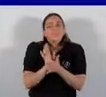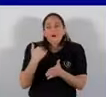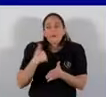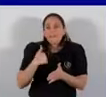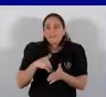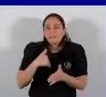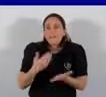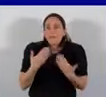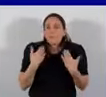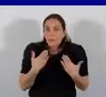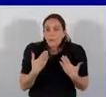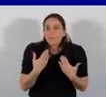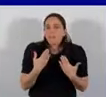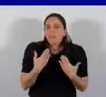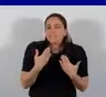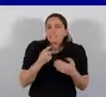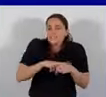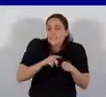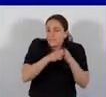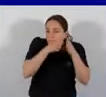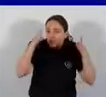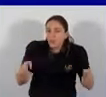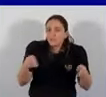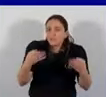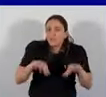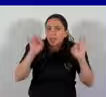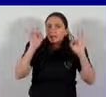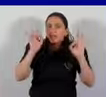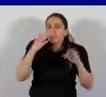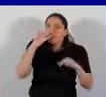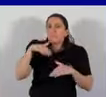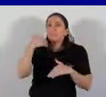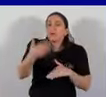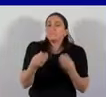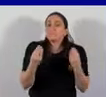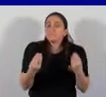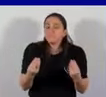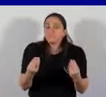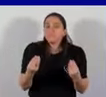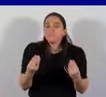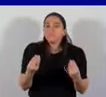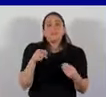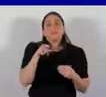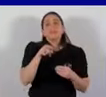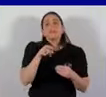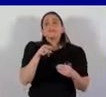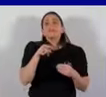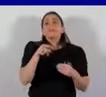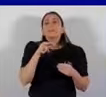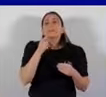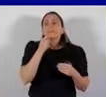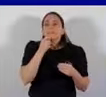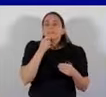And consequently that implies that Argentina is solvent And that it is going to explode